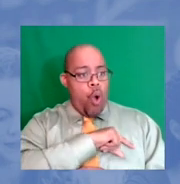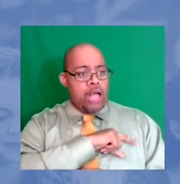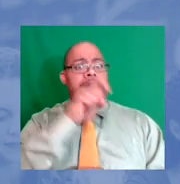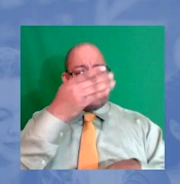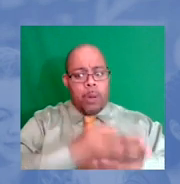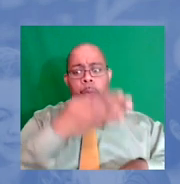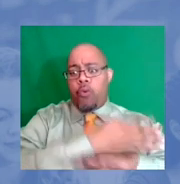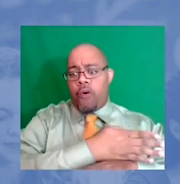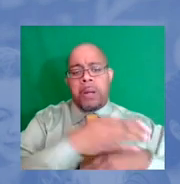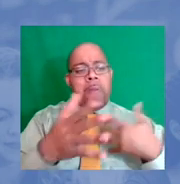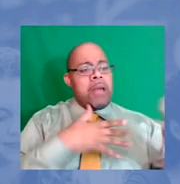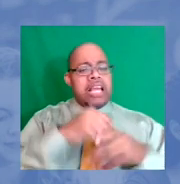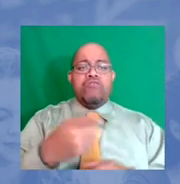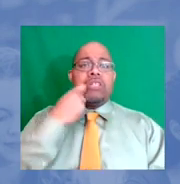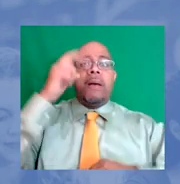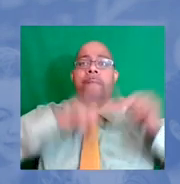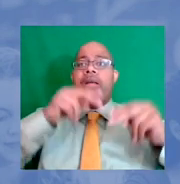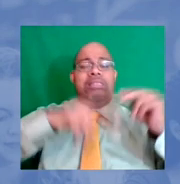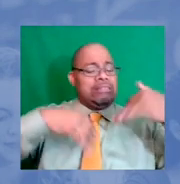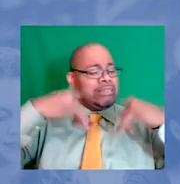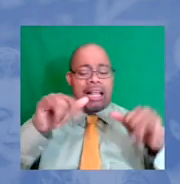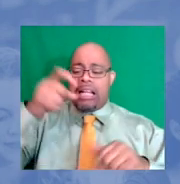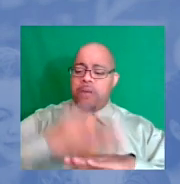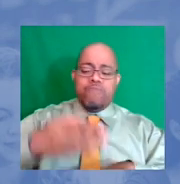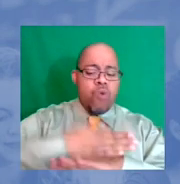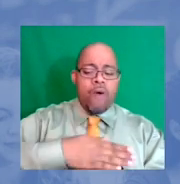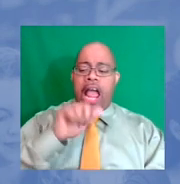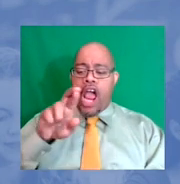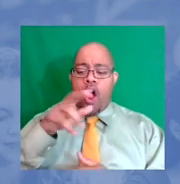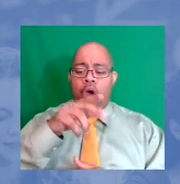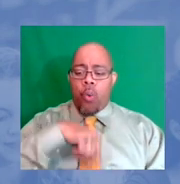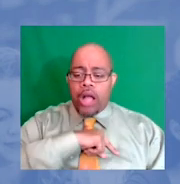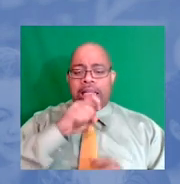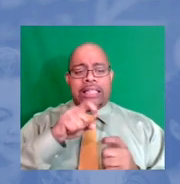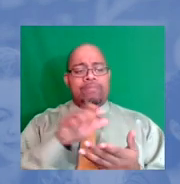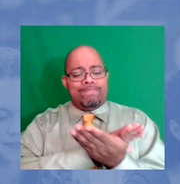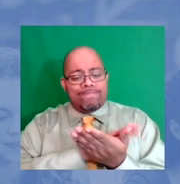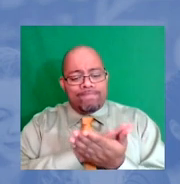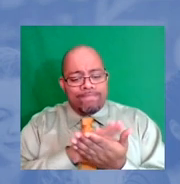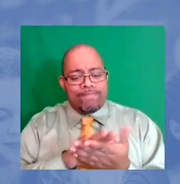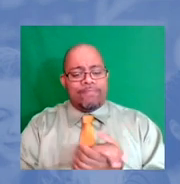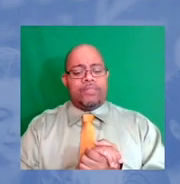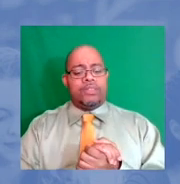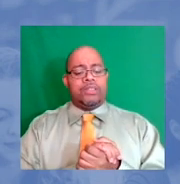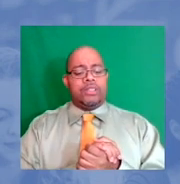BUILT BUILDINGS WE NEED TO SENT ADVERTISE UNDER SERVED COMMUNITIES TO THE ENVIRONMENTAL